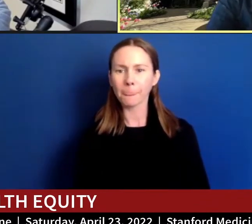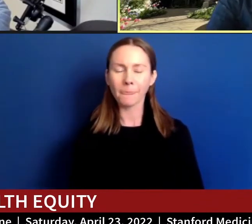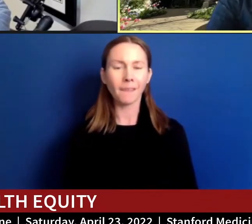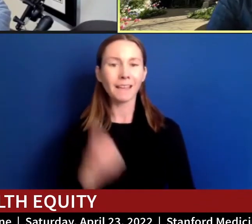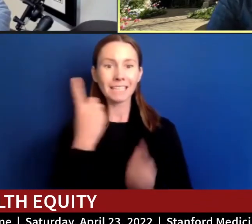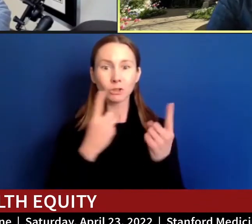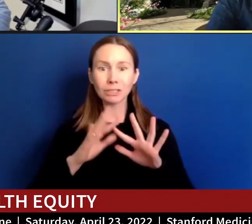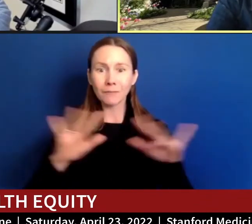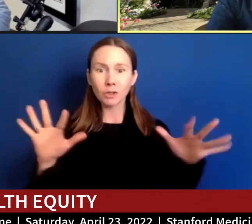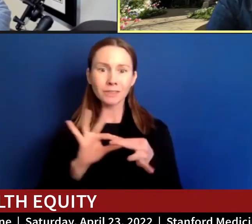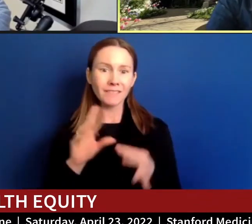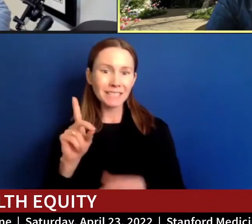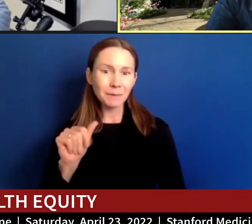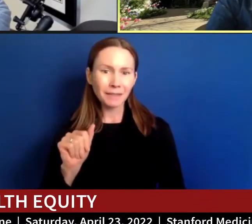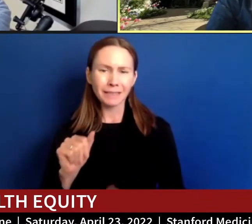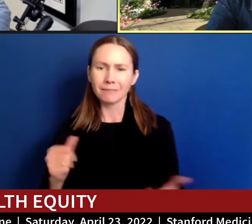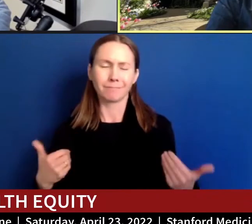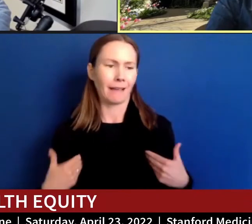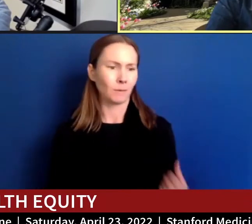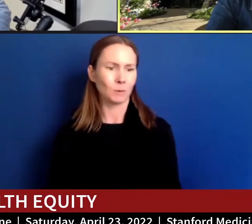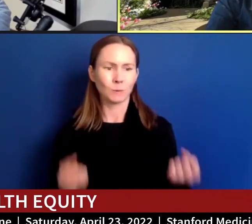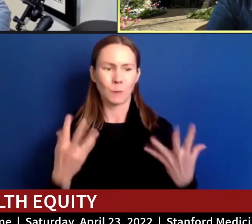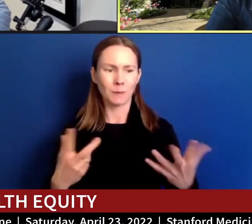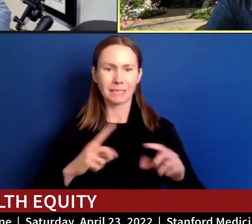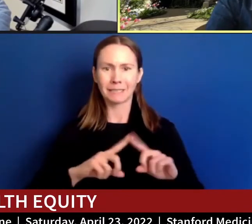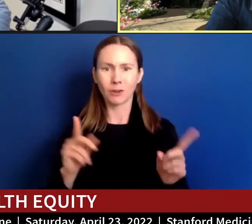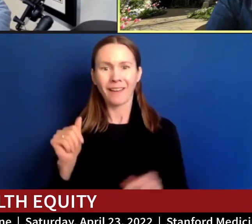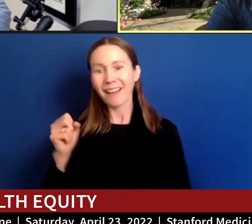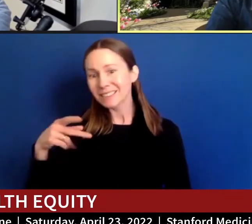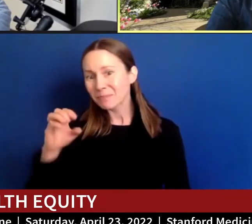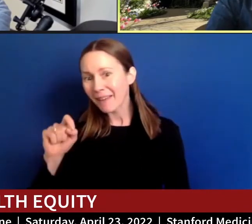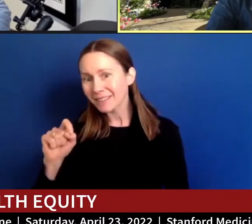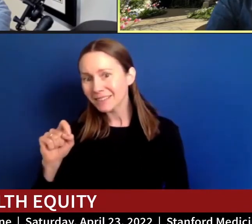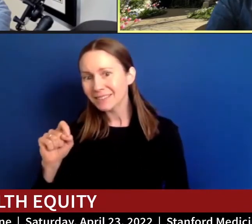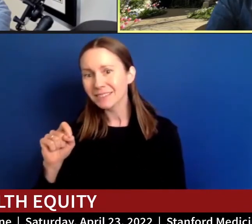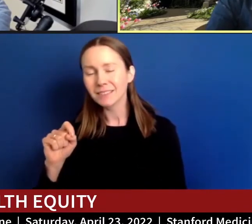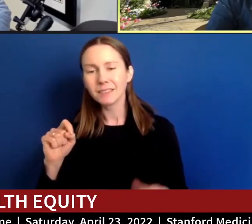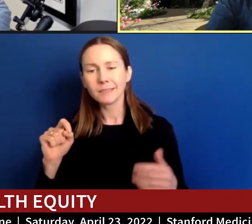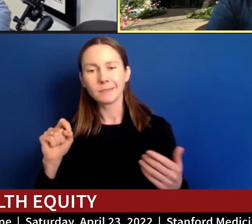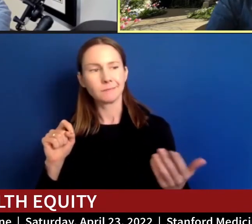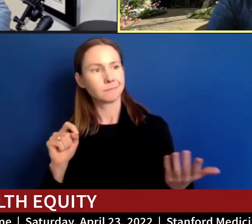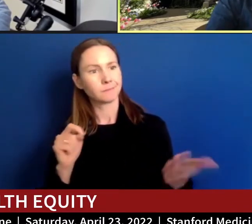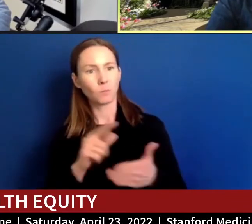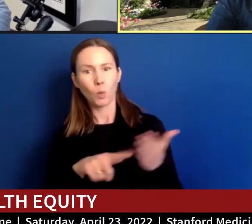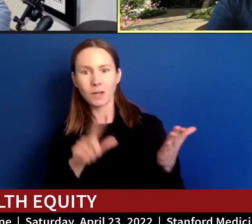there's just so many different aspects of… things that need to be addressed.